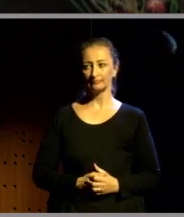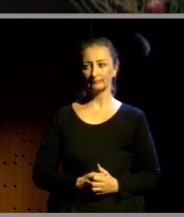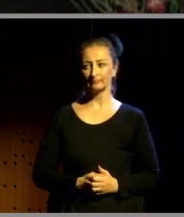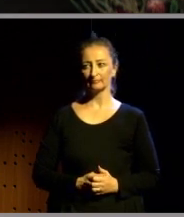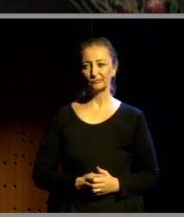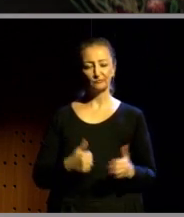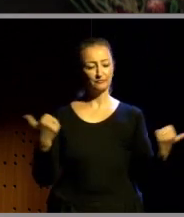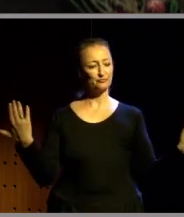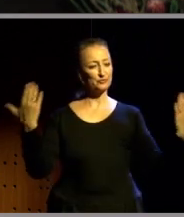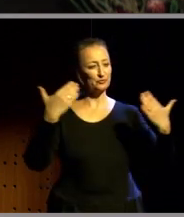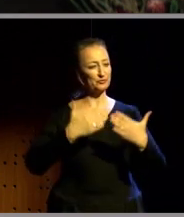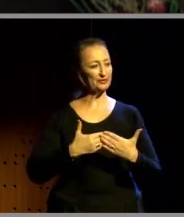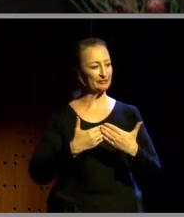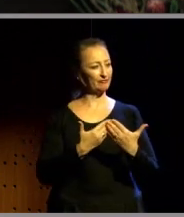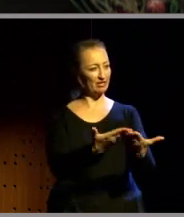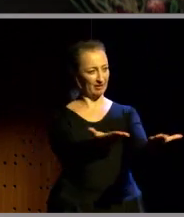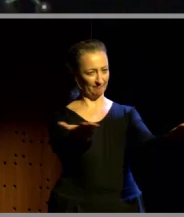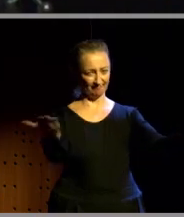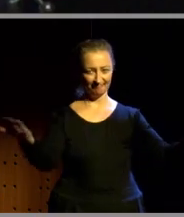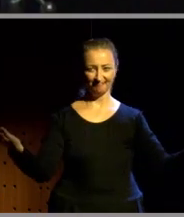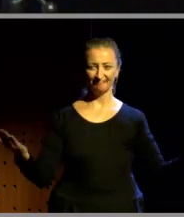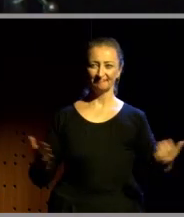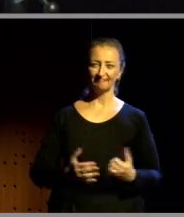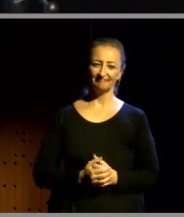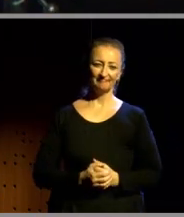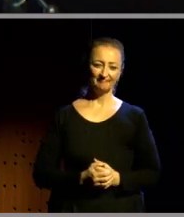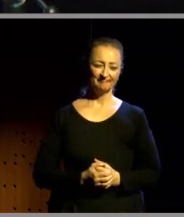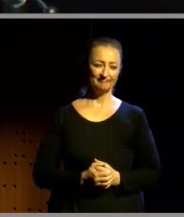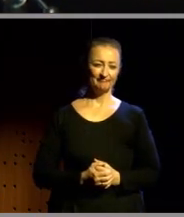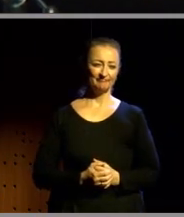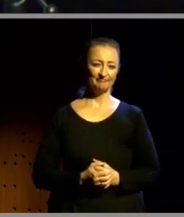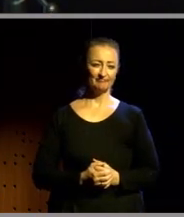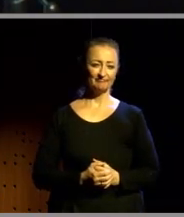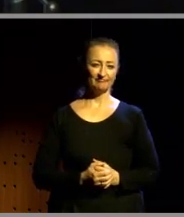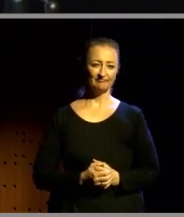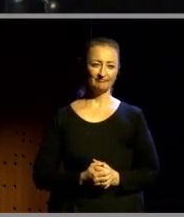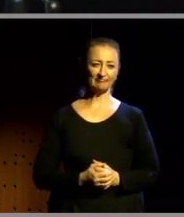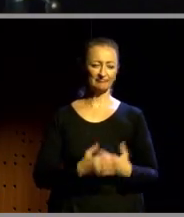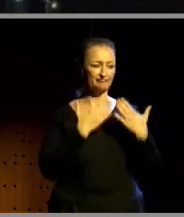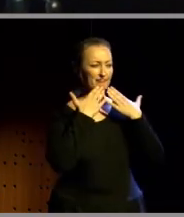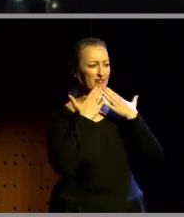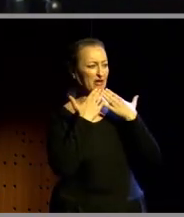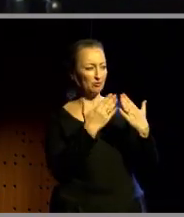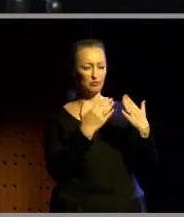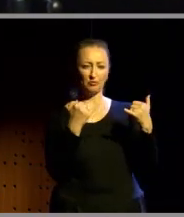Good evening everyone. Firstly, thank you Uncle Allen Madden for welcoming